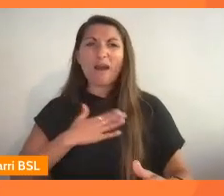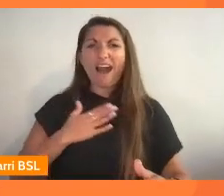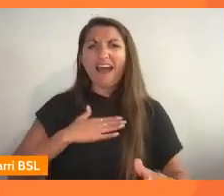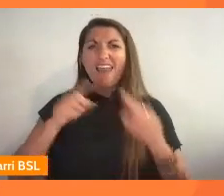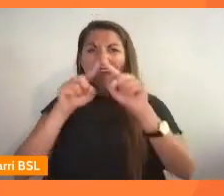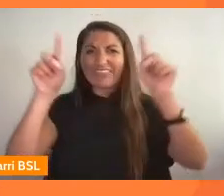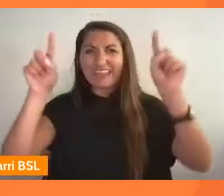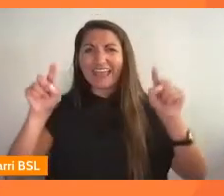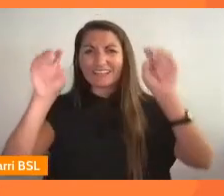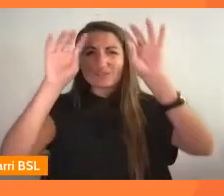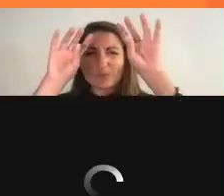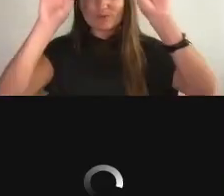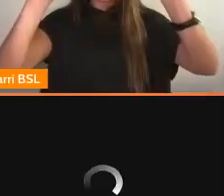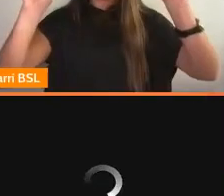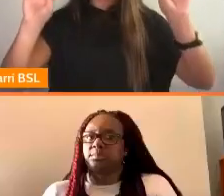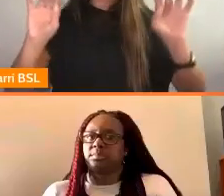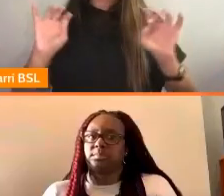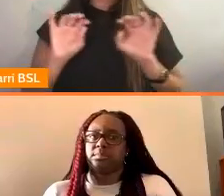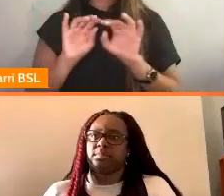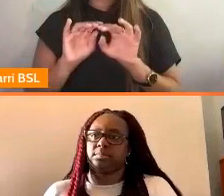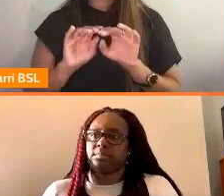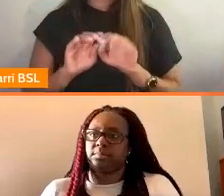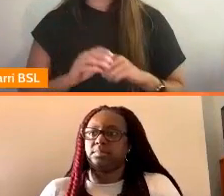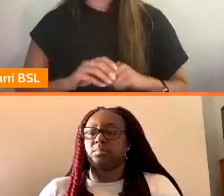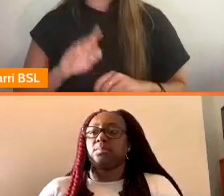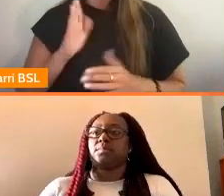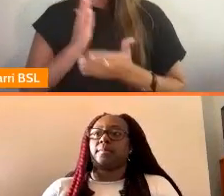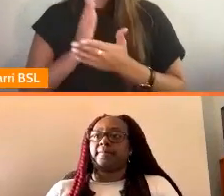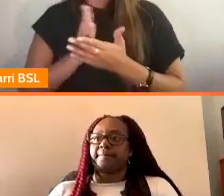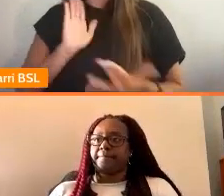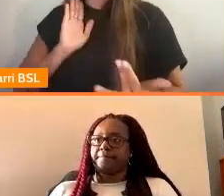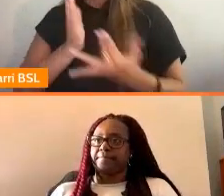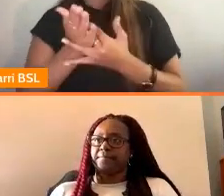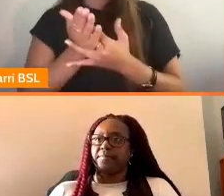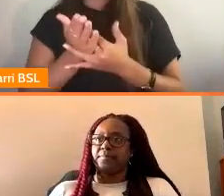And technically you have broken it, as far as the engineers are concerned, you have done the wrong thing, but in fact